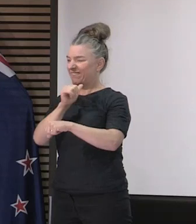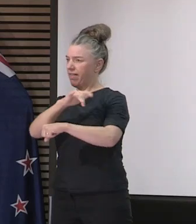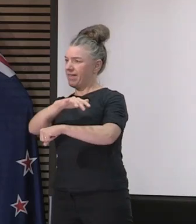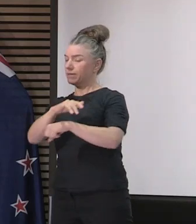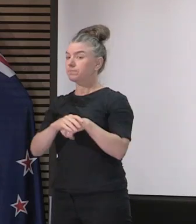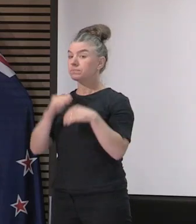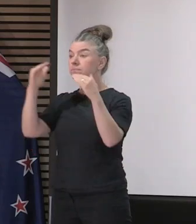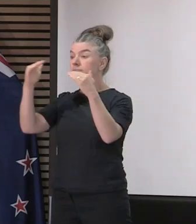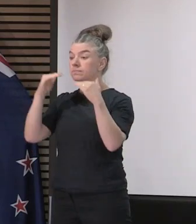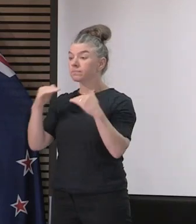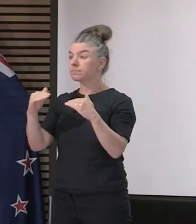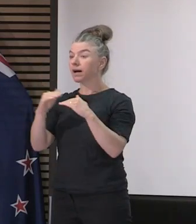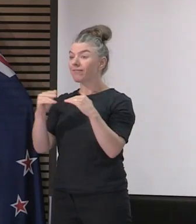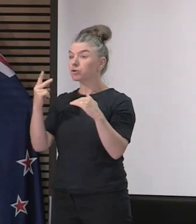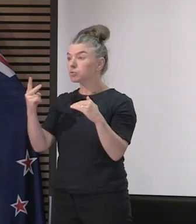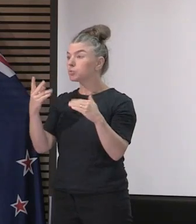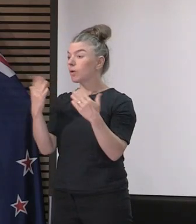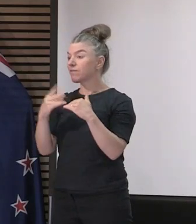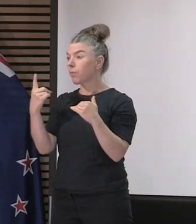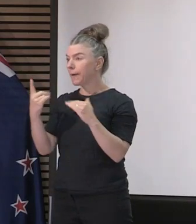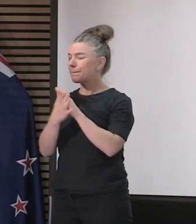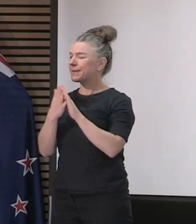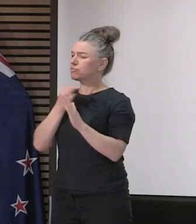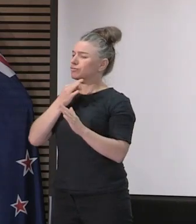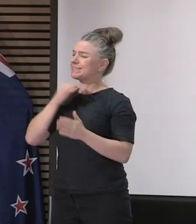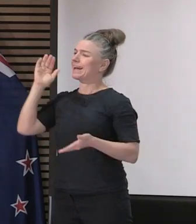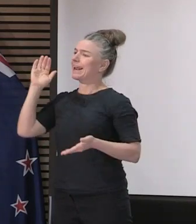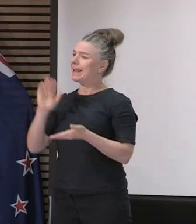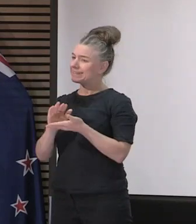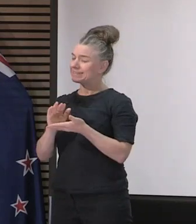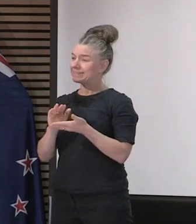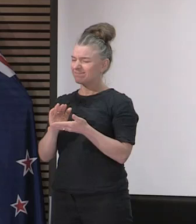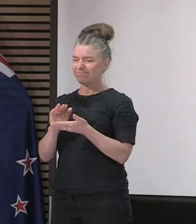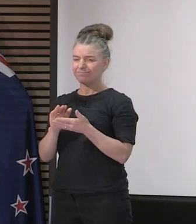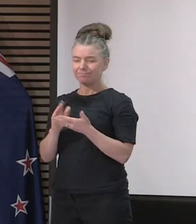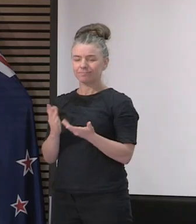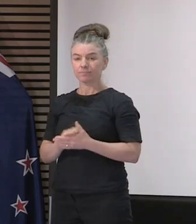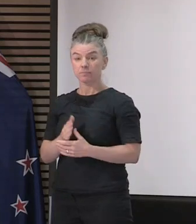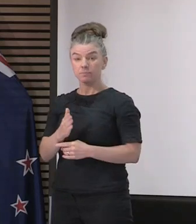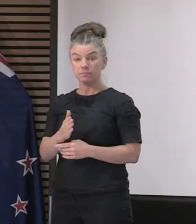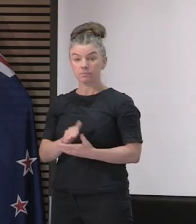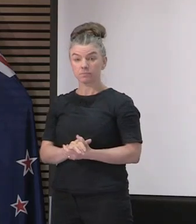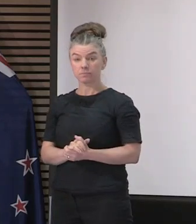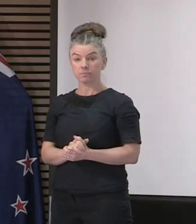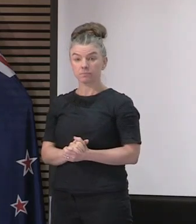them to any potential risk of Covid-19. Once we move down alert levels, there is clearly